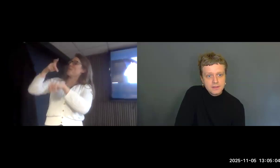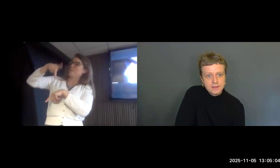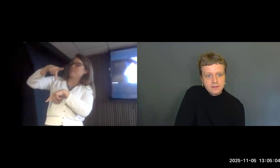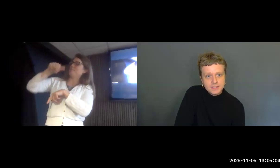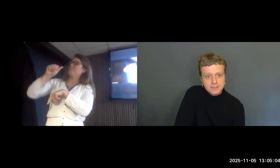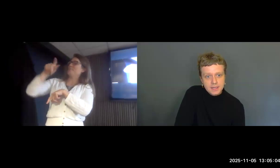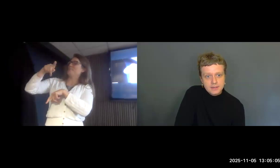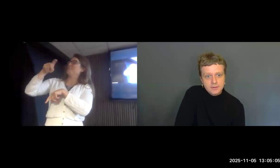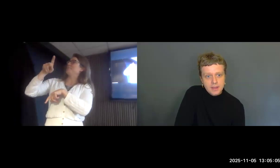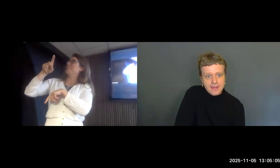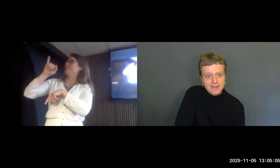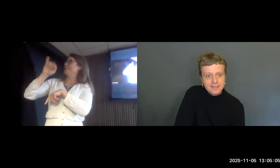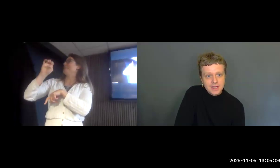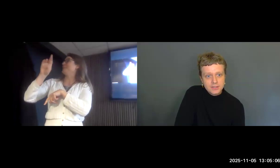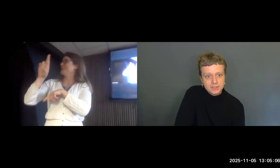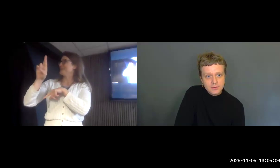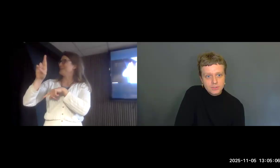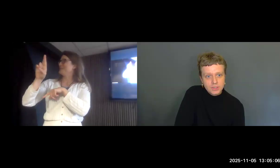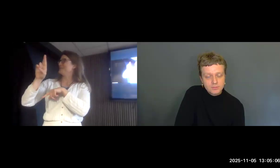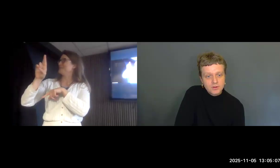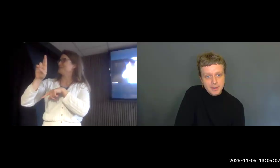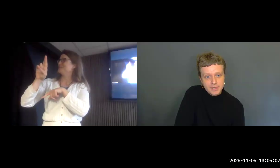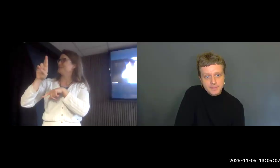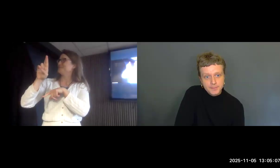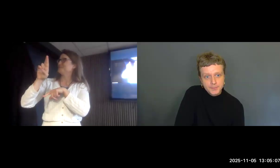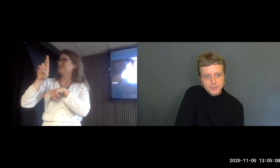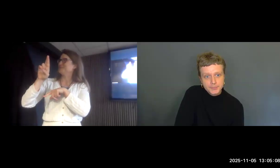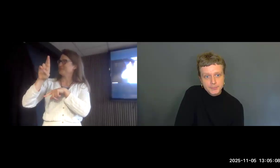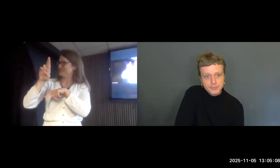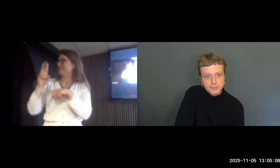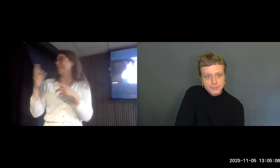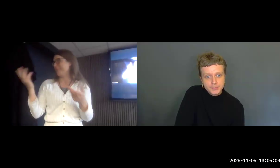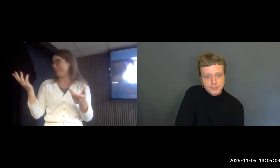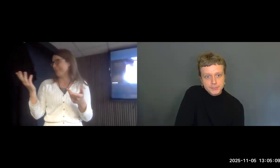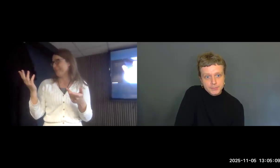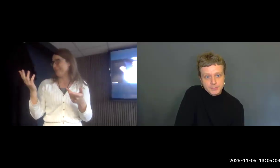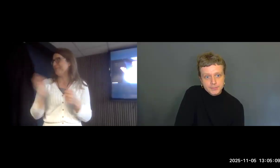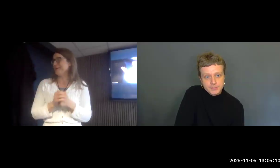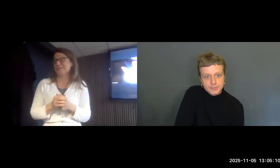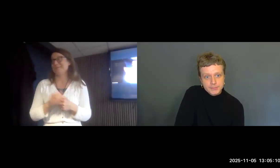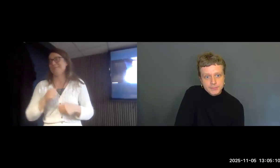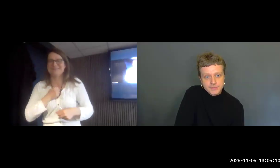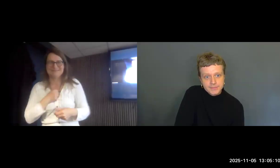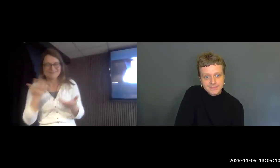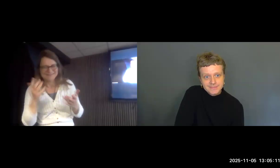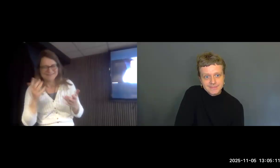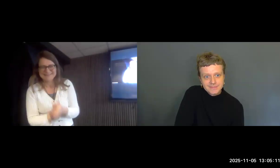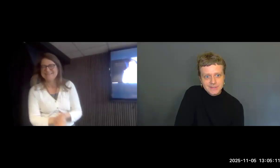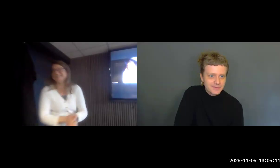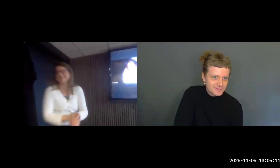This sign, and then this other sign, which comes from Papier.